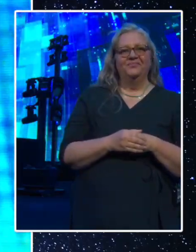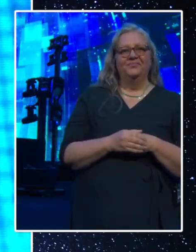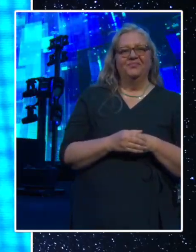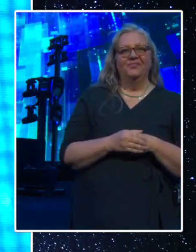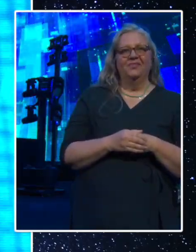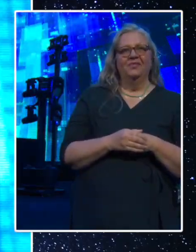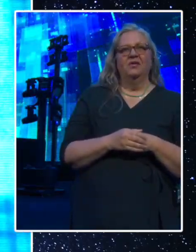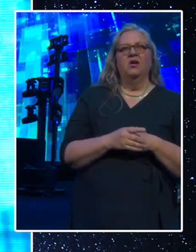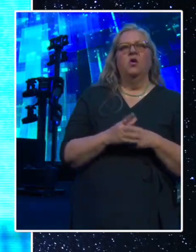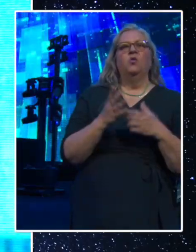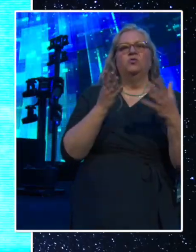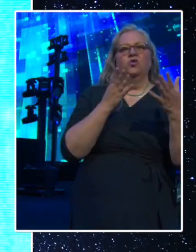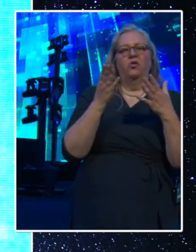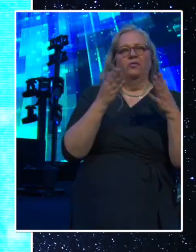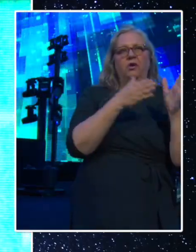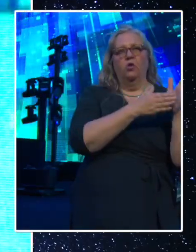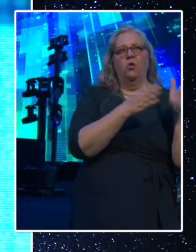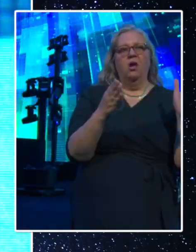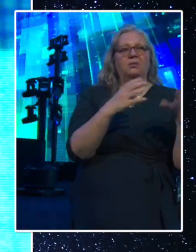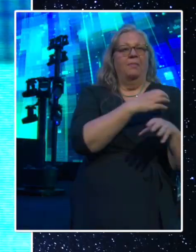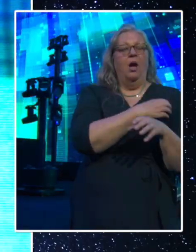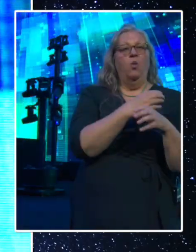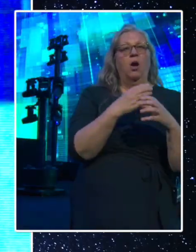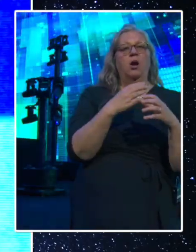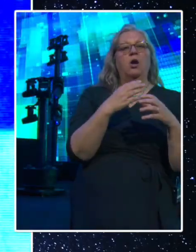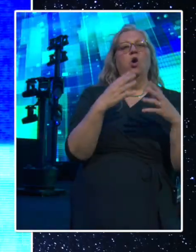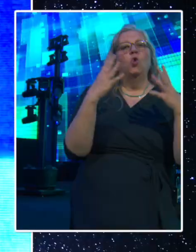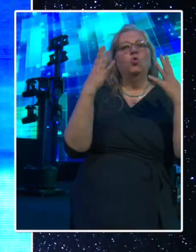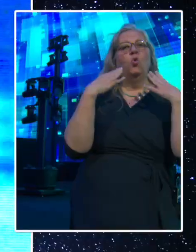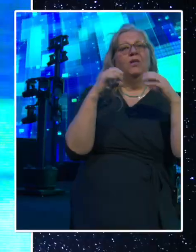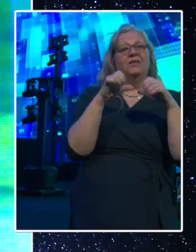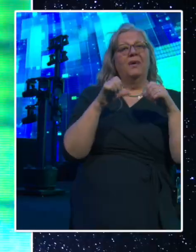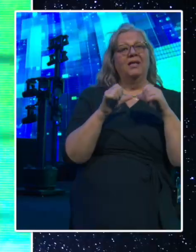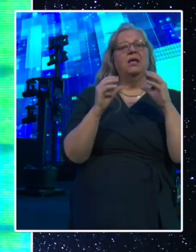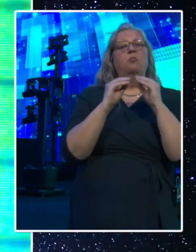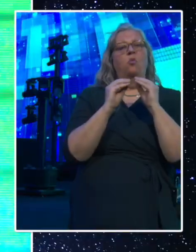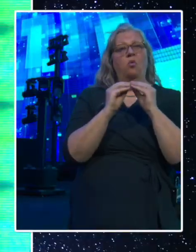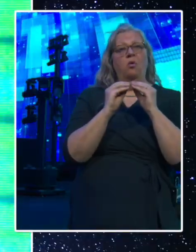In fact, we does the service across power, cooling, space, and more,